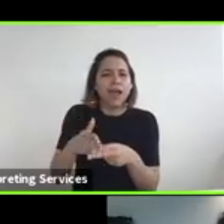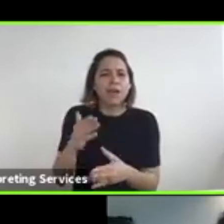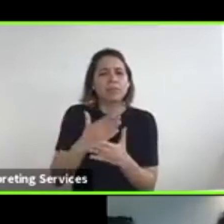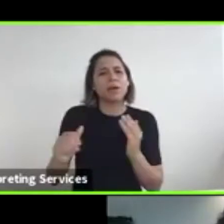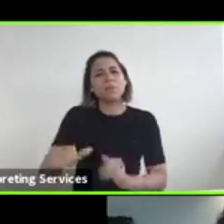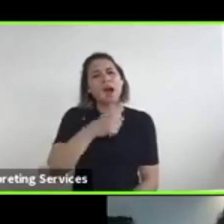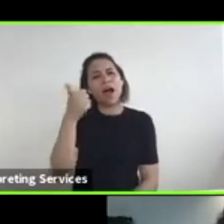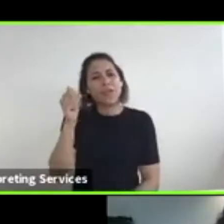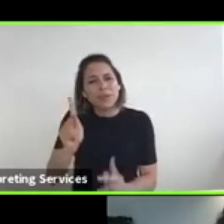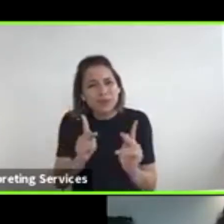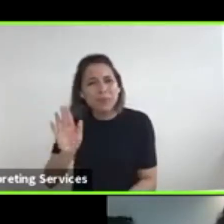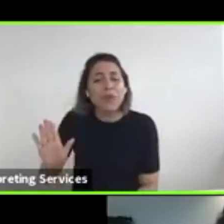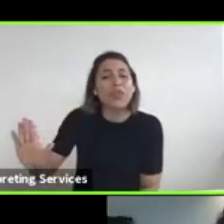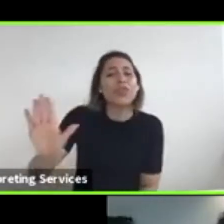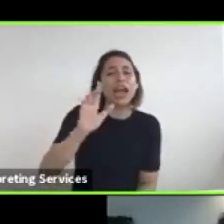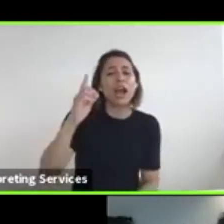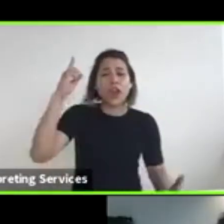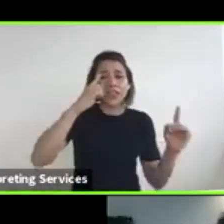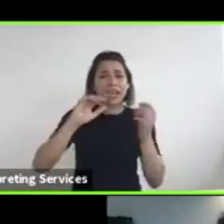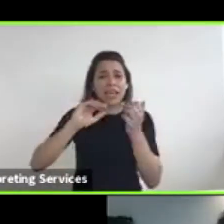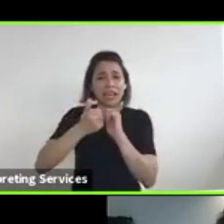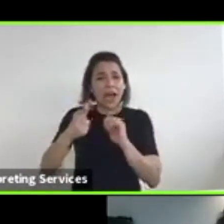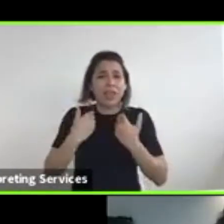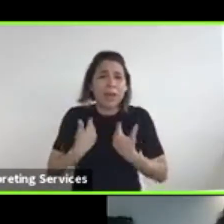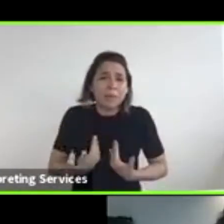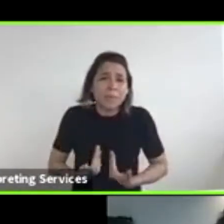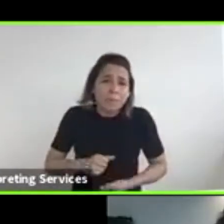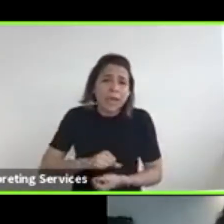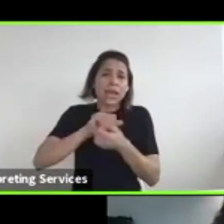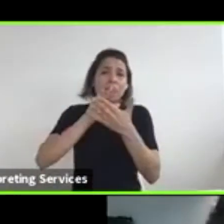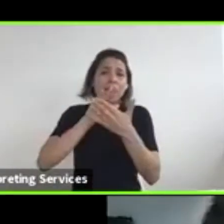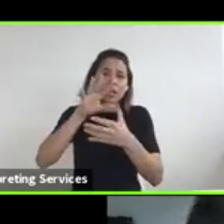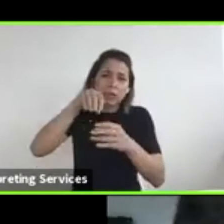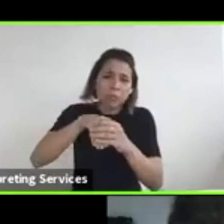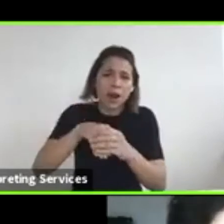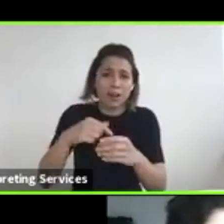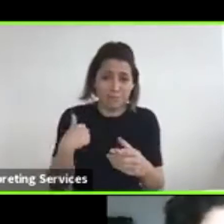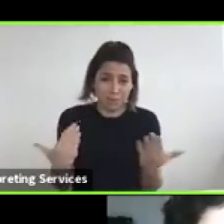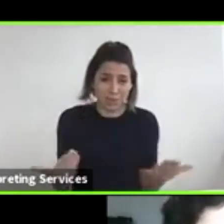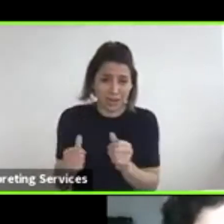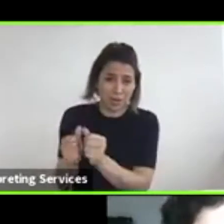THINKING AND THEIR BEING IS PART OF -- OF ME BEING HERE. TOGETHER WITH YOU ALL. SO I'M JUST GOING TO NAME SOME PEOPLE